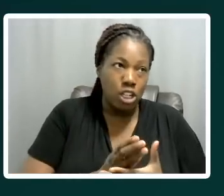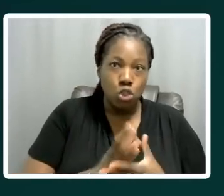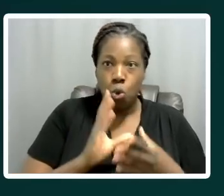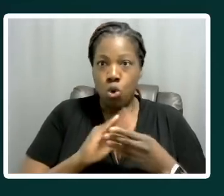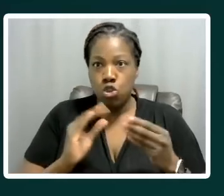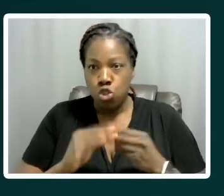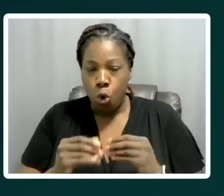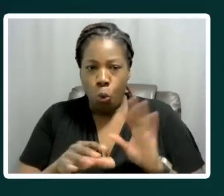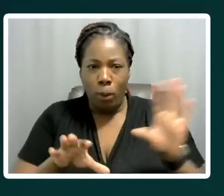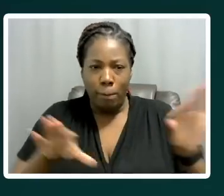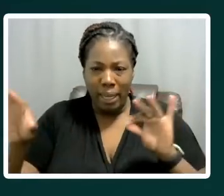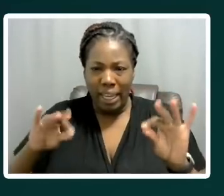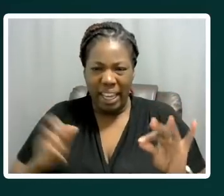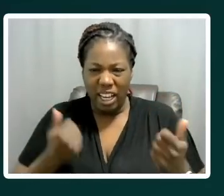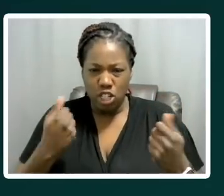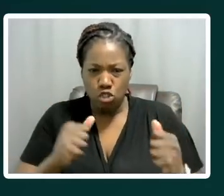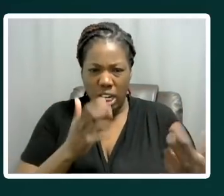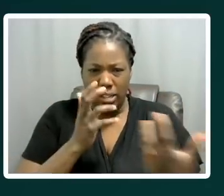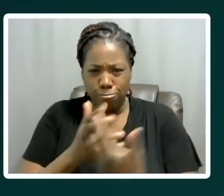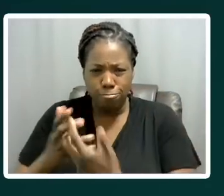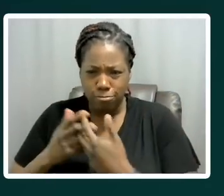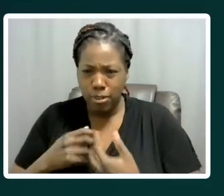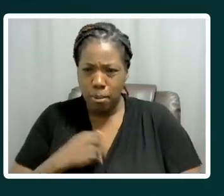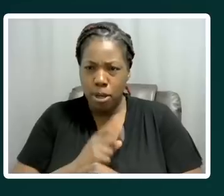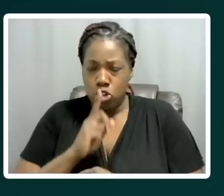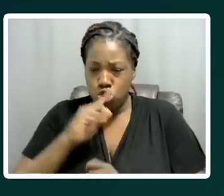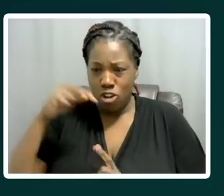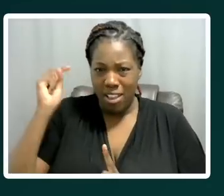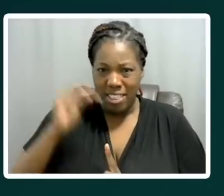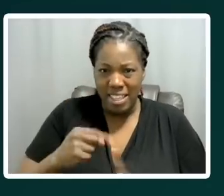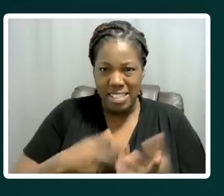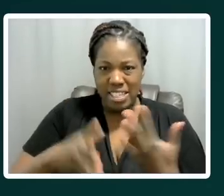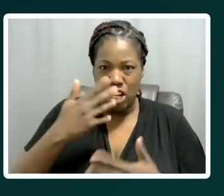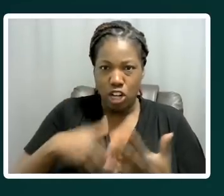We really want to make sure that we're leveraging the fact that this is an interactive media and